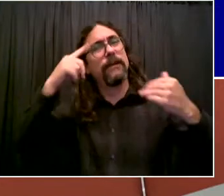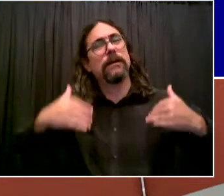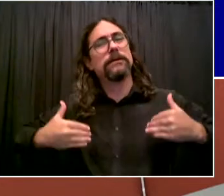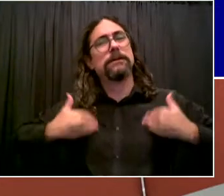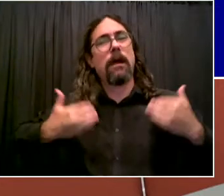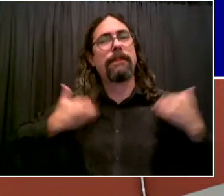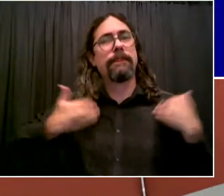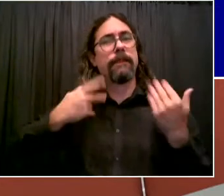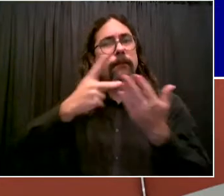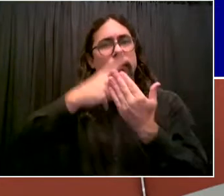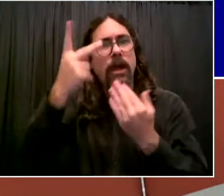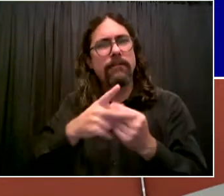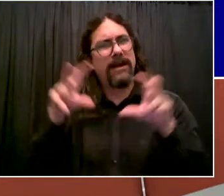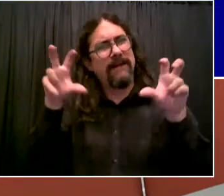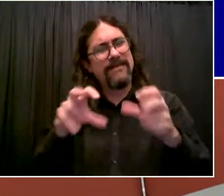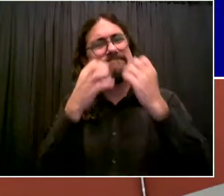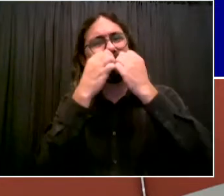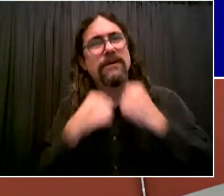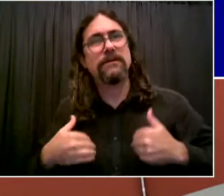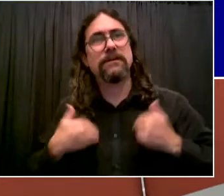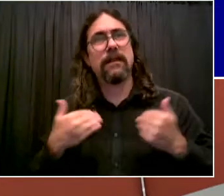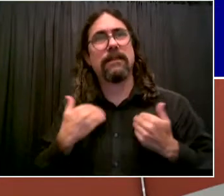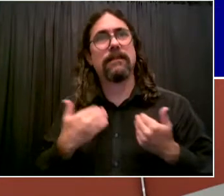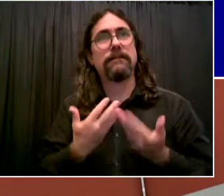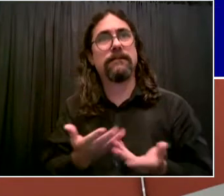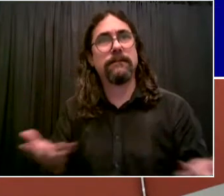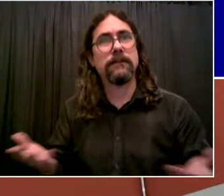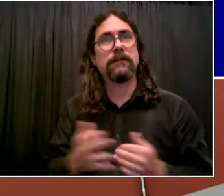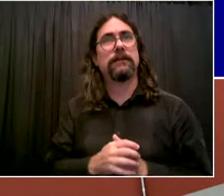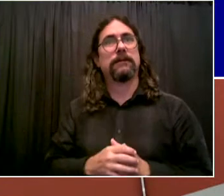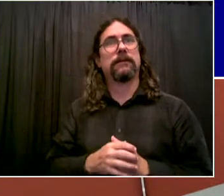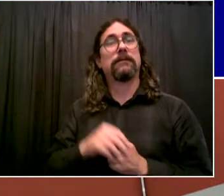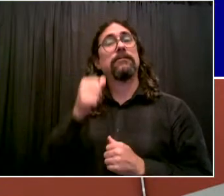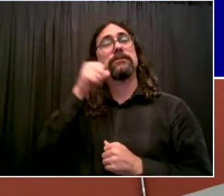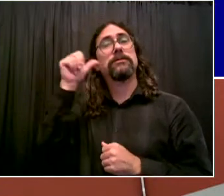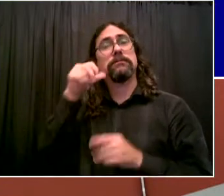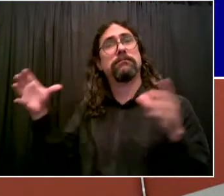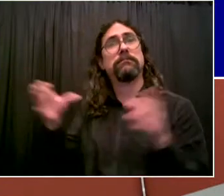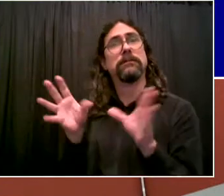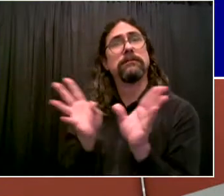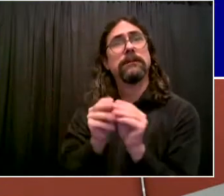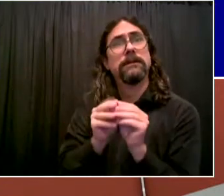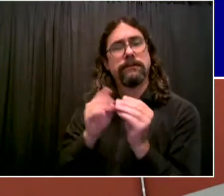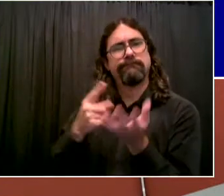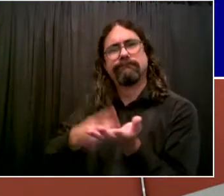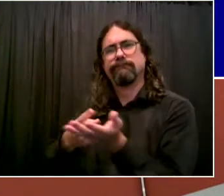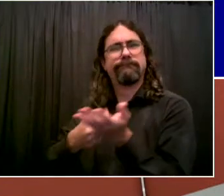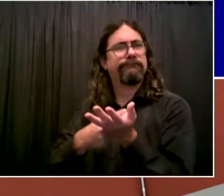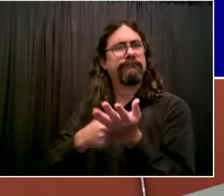BETTER OPTIONS. THIS IS A CRUCIAL PART ON THE STRATEGY WITH OUBR OROUGH